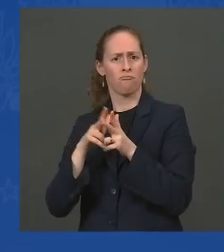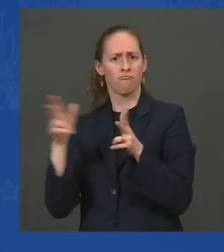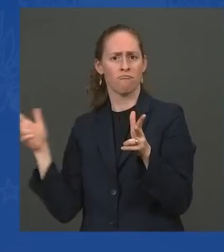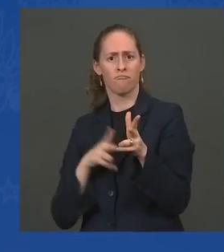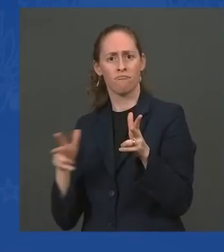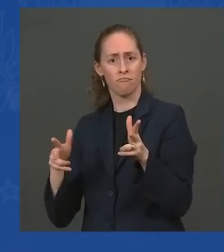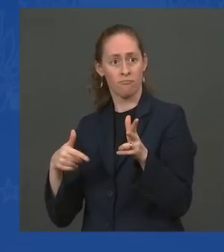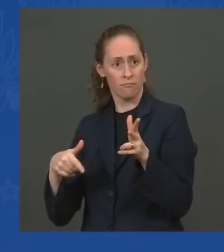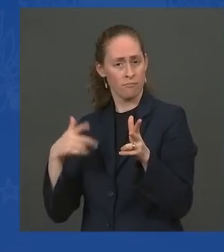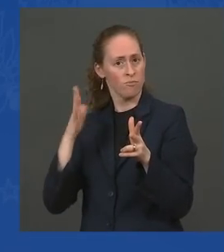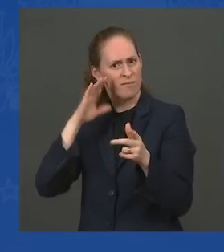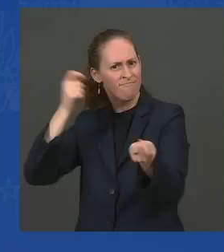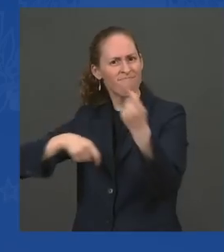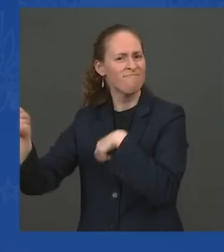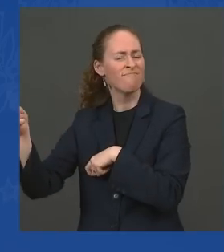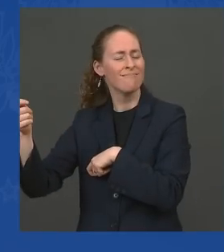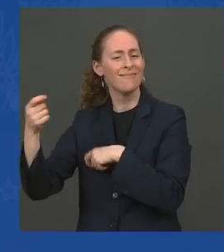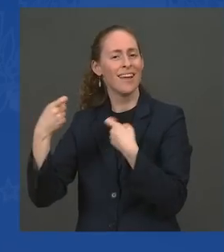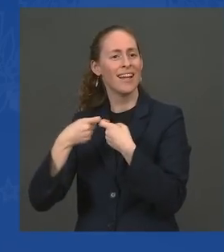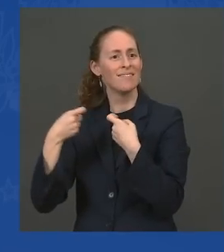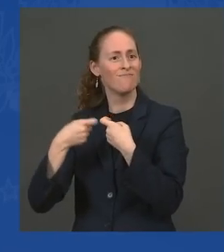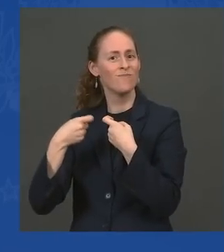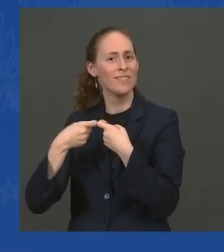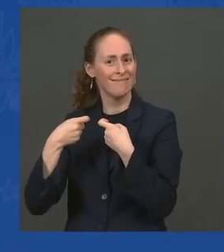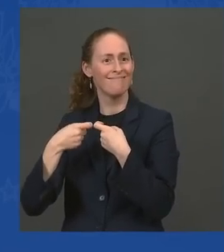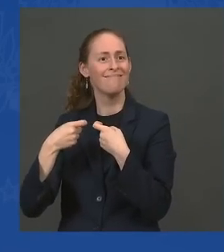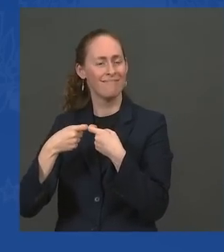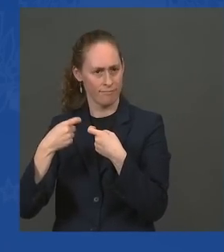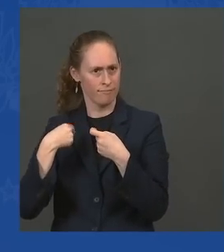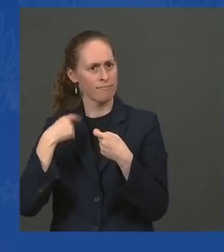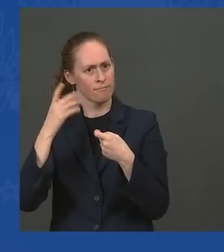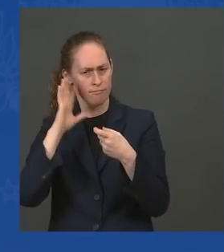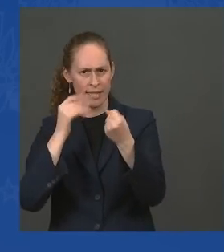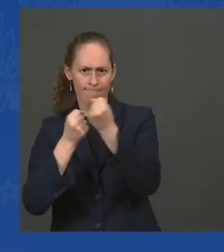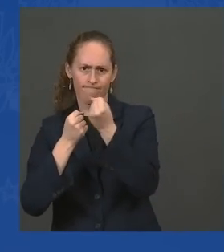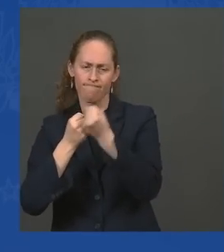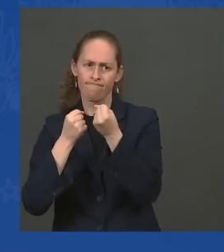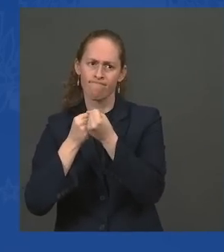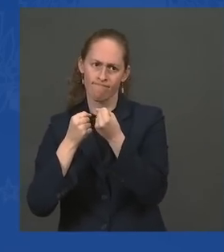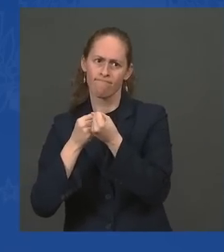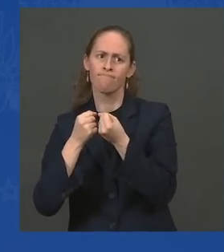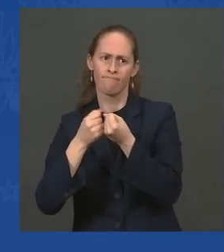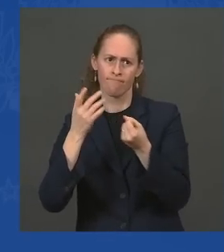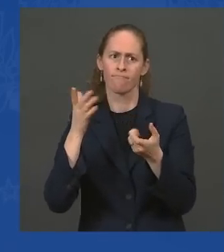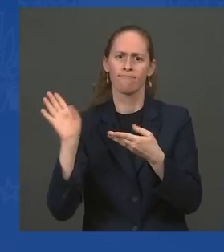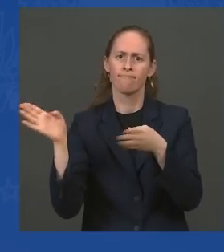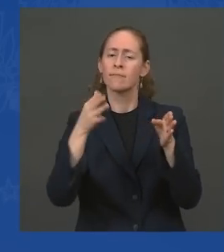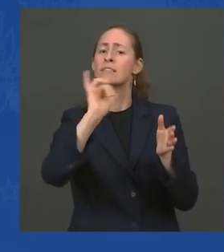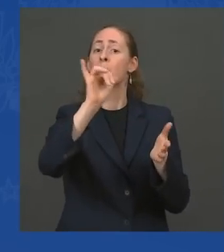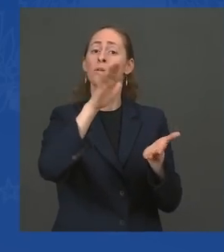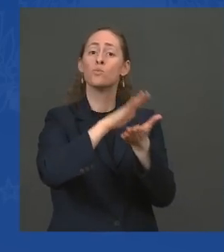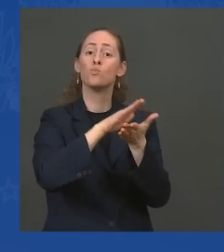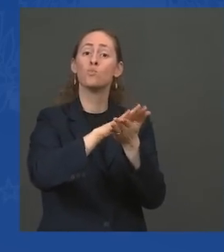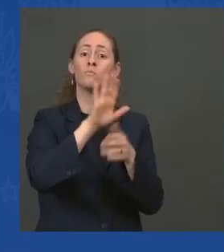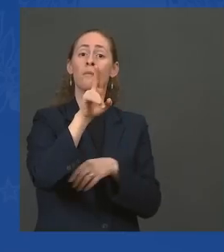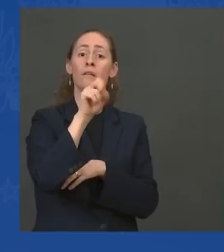down the road, supporting electric transit systems, electric school buses. And, of course, that's not all the law will achieve.